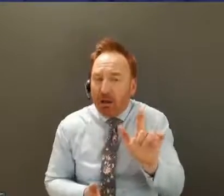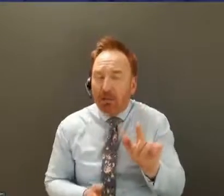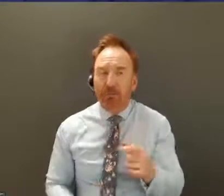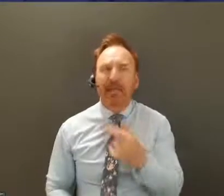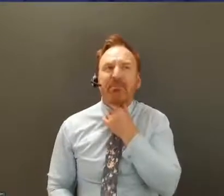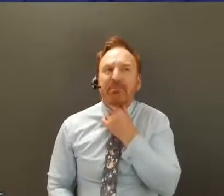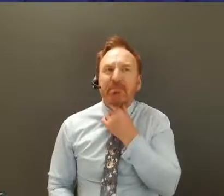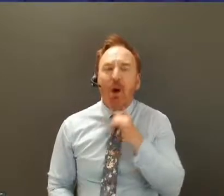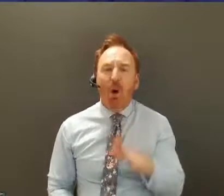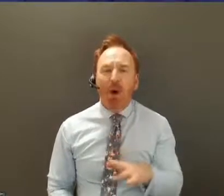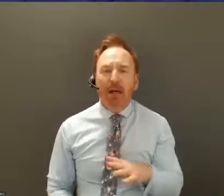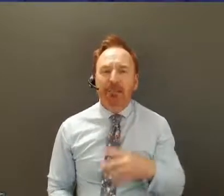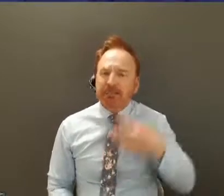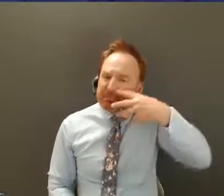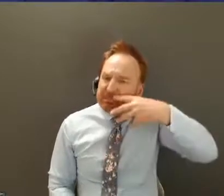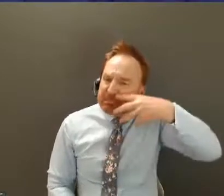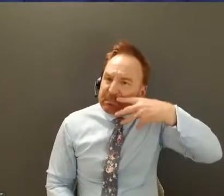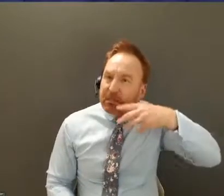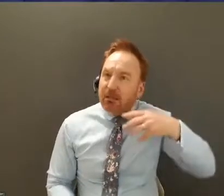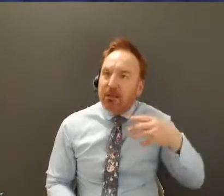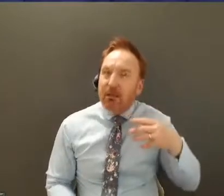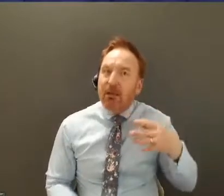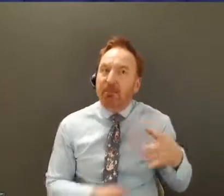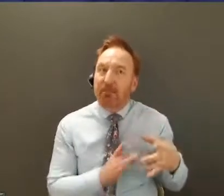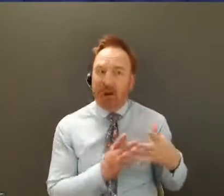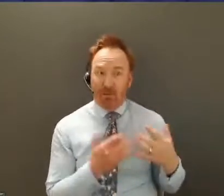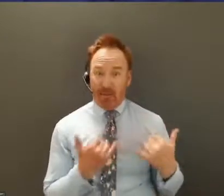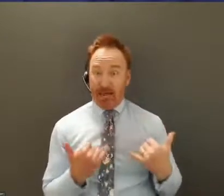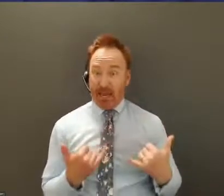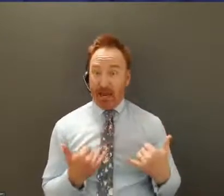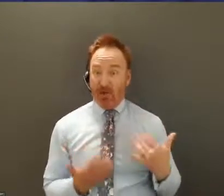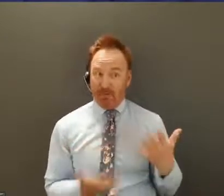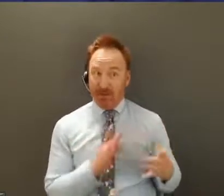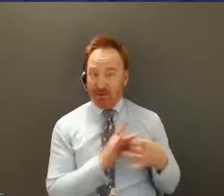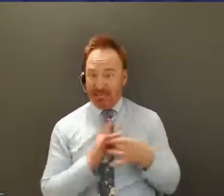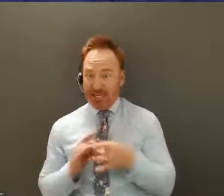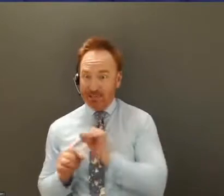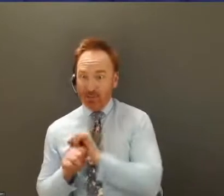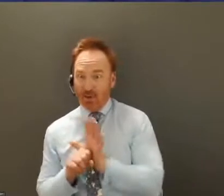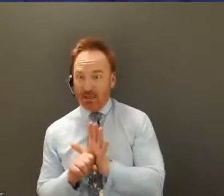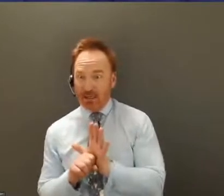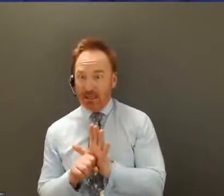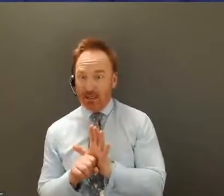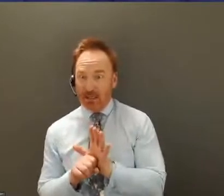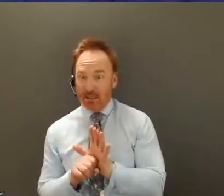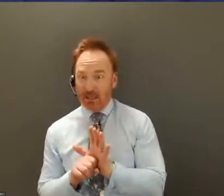in Whitehorse or rural. The fourth is vaccination and we